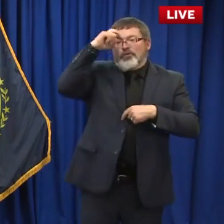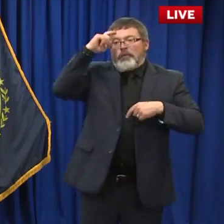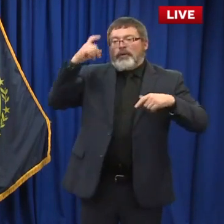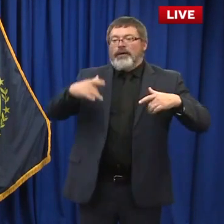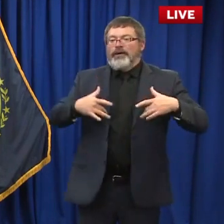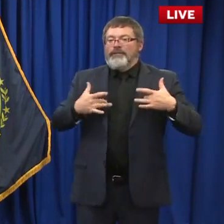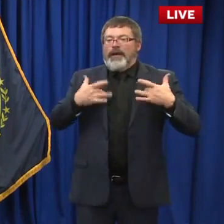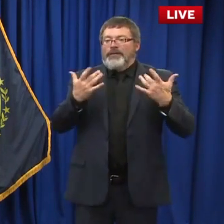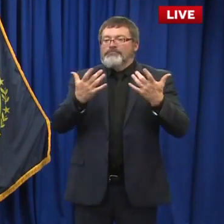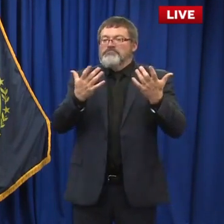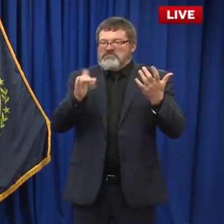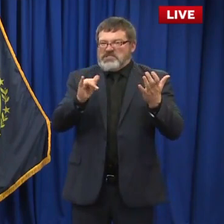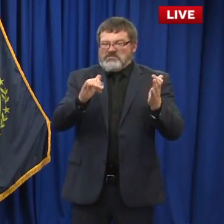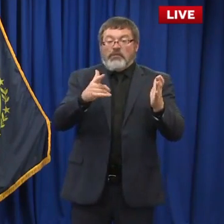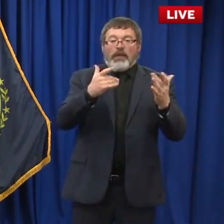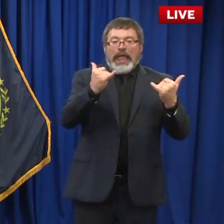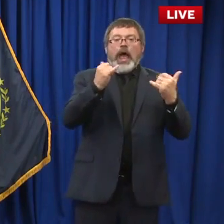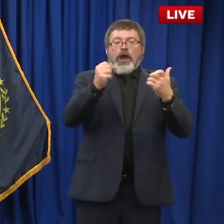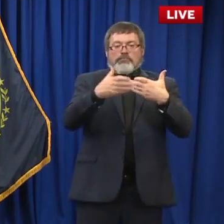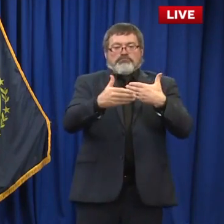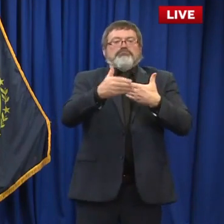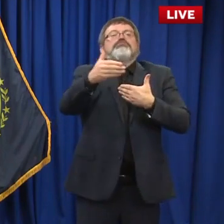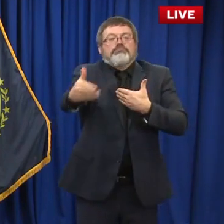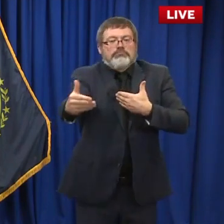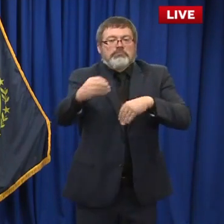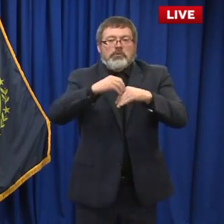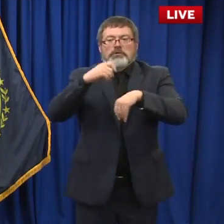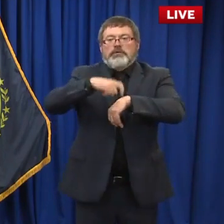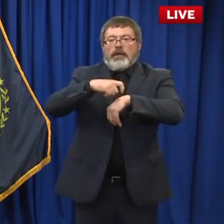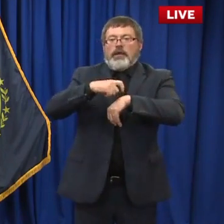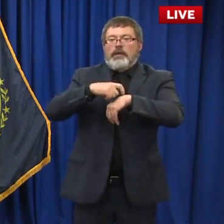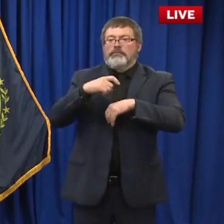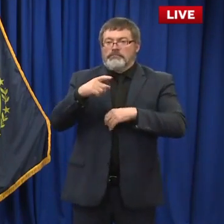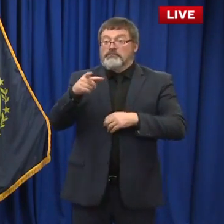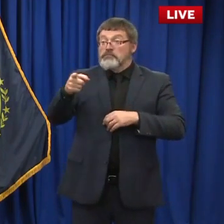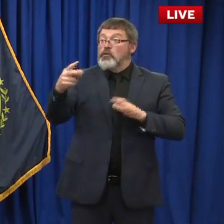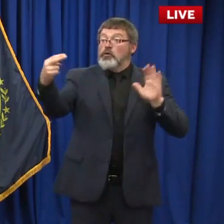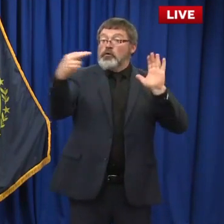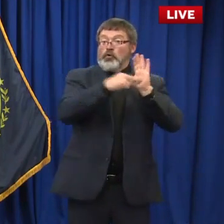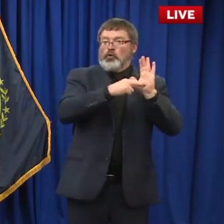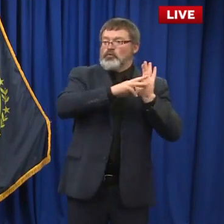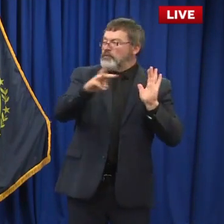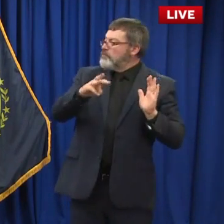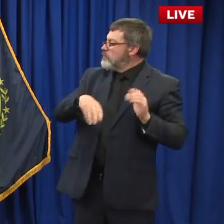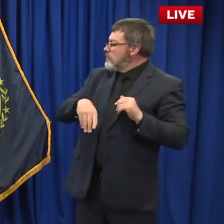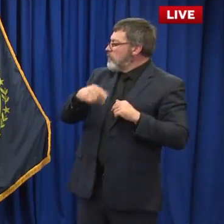SUMMER PROGRAMS FOR KIDS THAT WILL NOW BE ABLE TO BRIDGE INTO THE NEW SCHOOL YEAR.